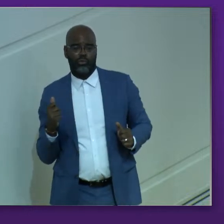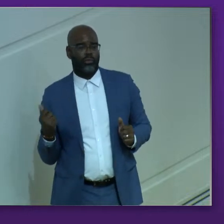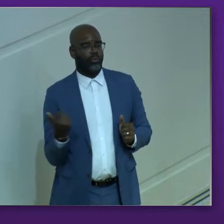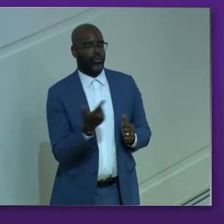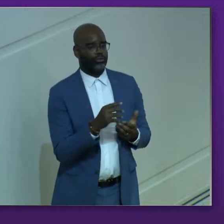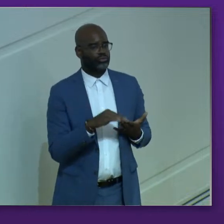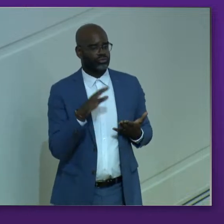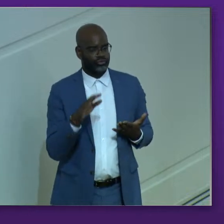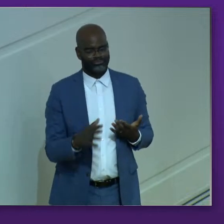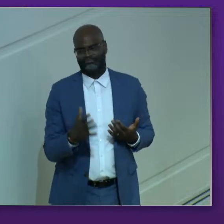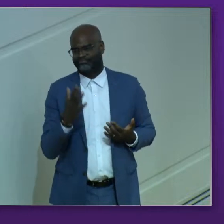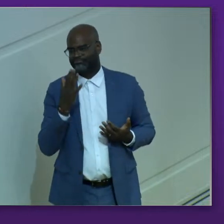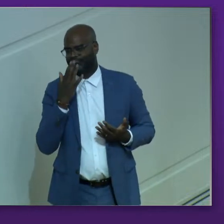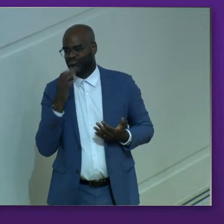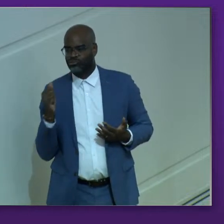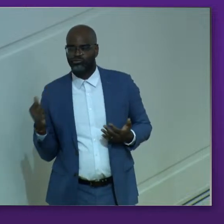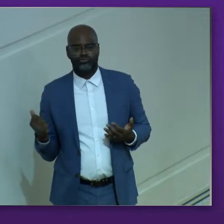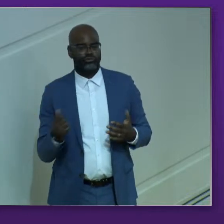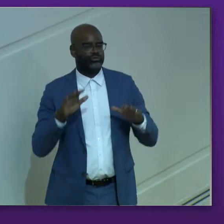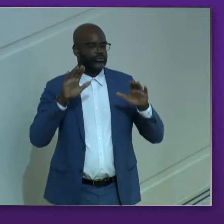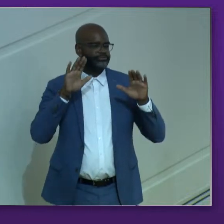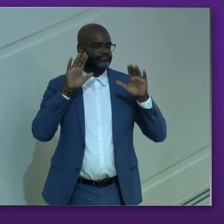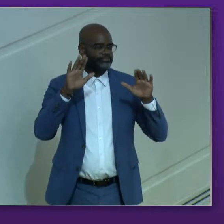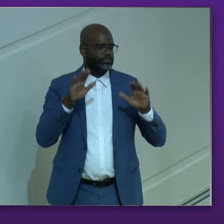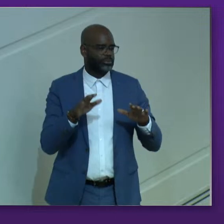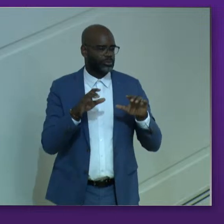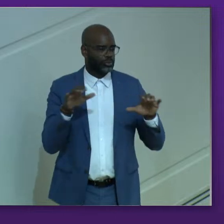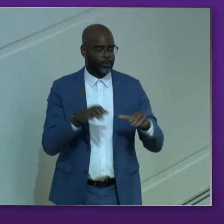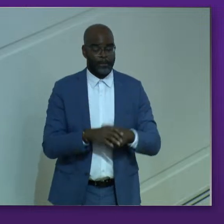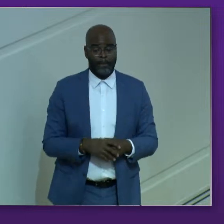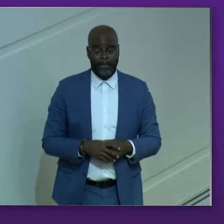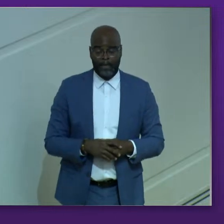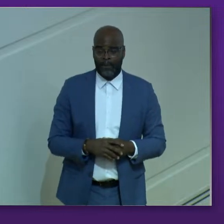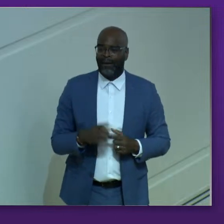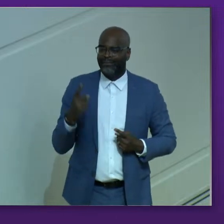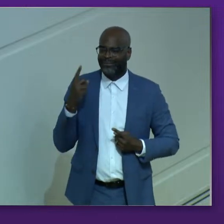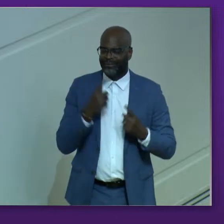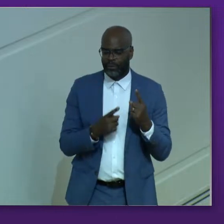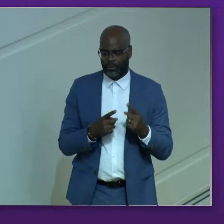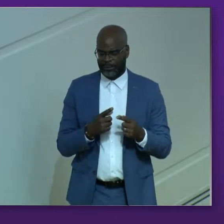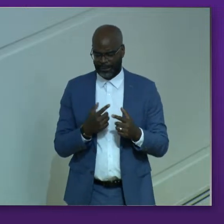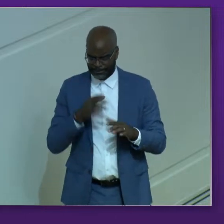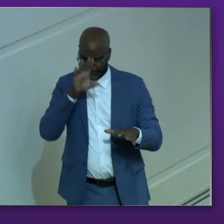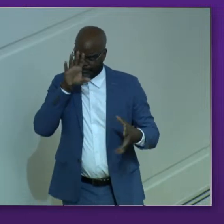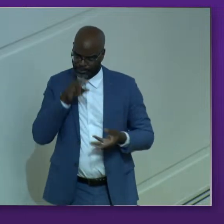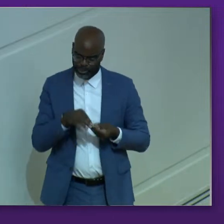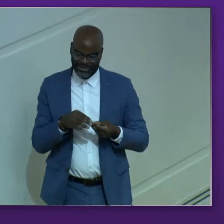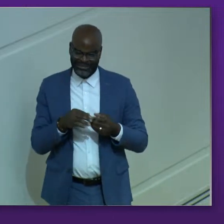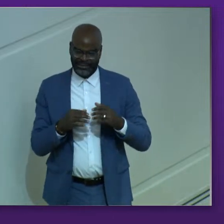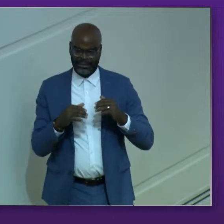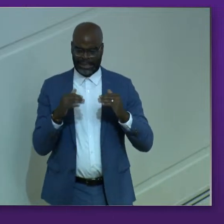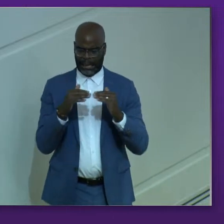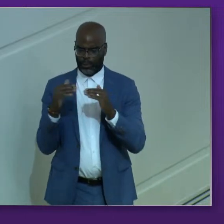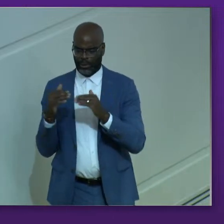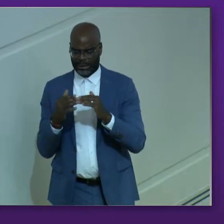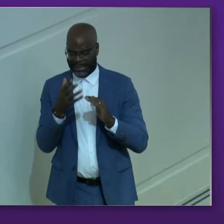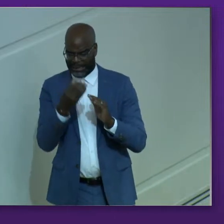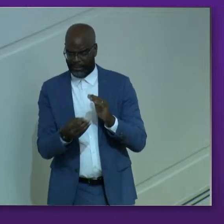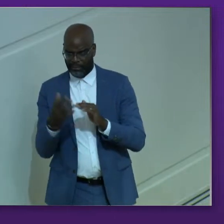MEMBERS IN THE AUDIENCE TRULY GRATEFUL FOR THEIR EXPERTISE AND DEDICATION TO ADDRESSING